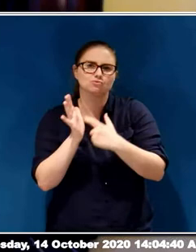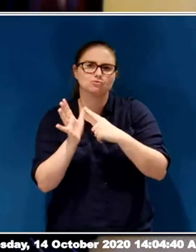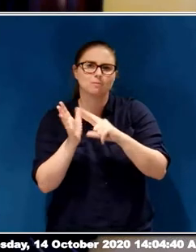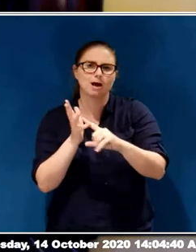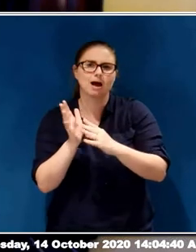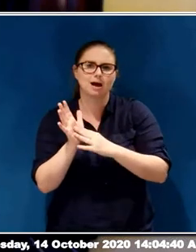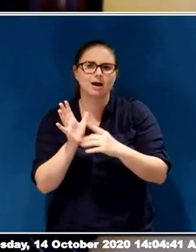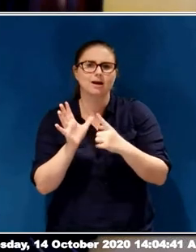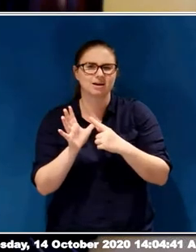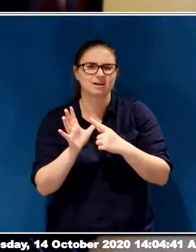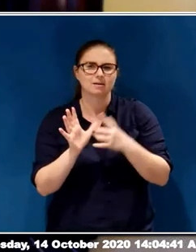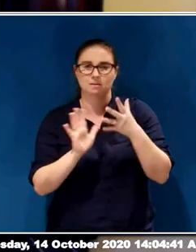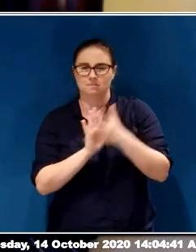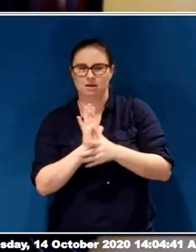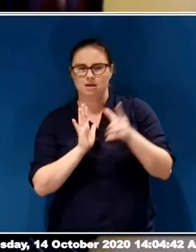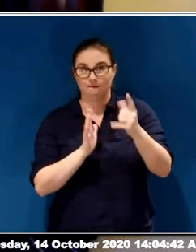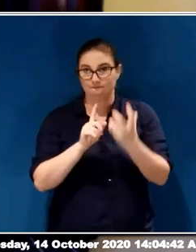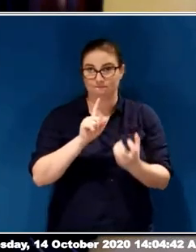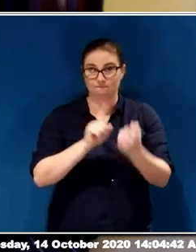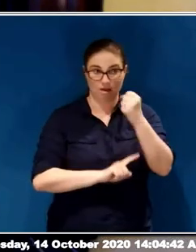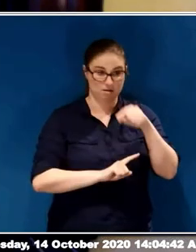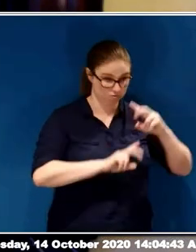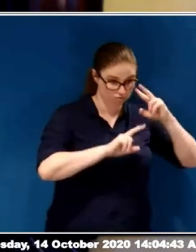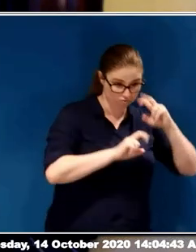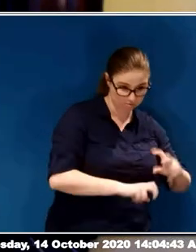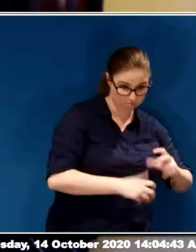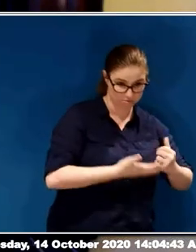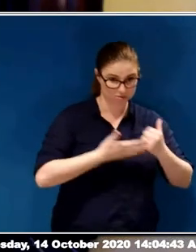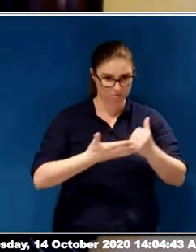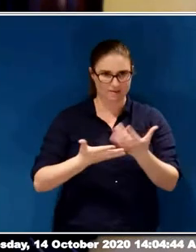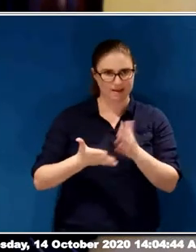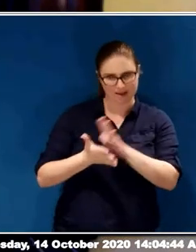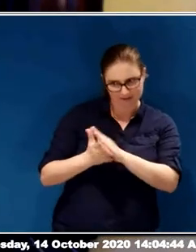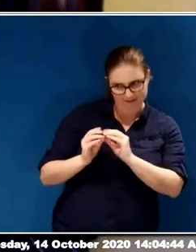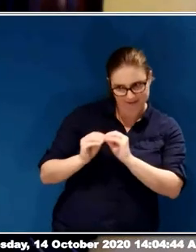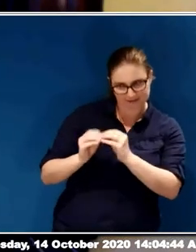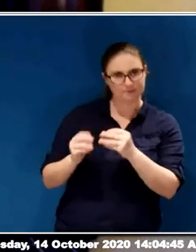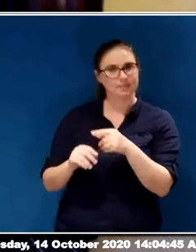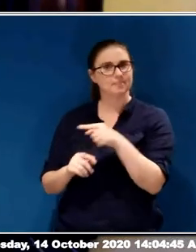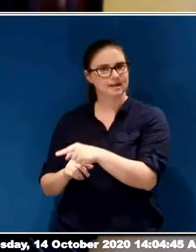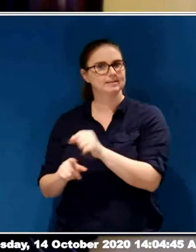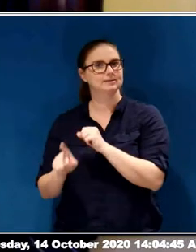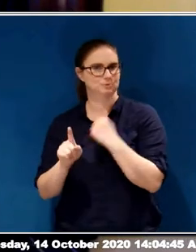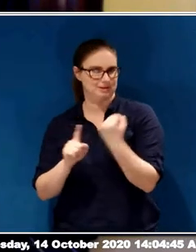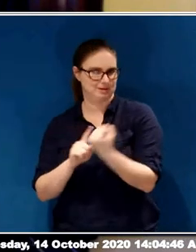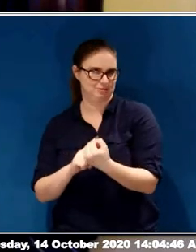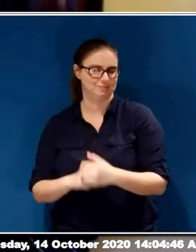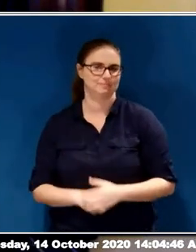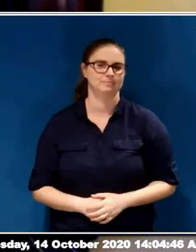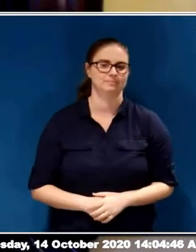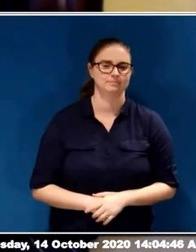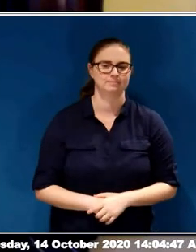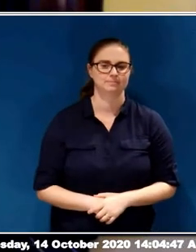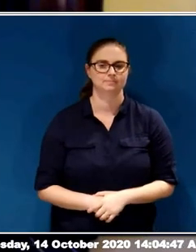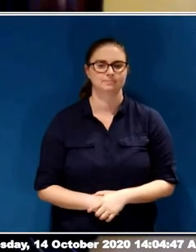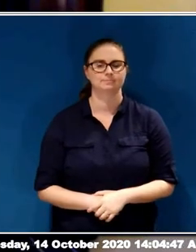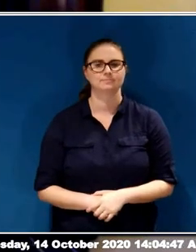At a school level, what this meant was that all children had access to all the